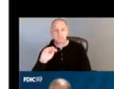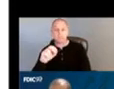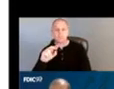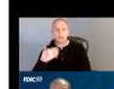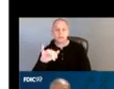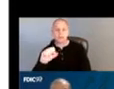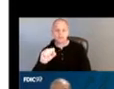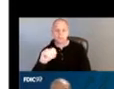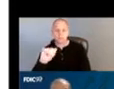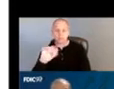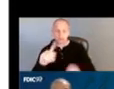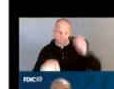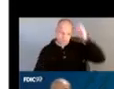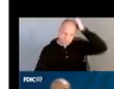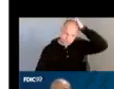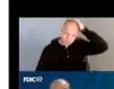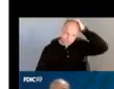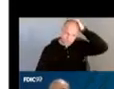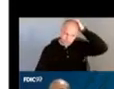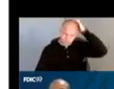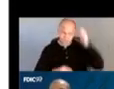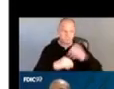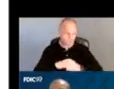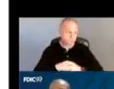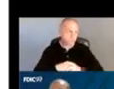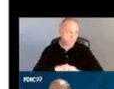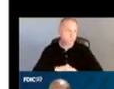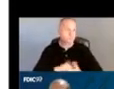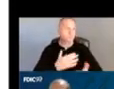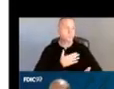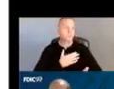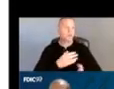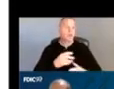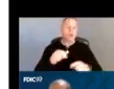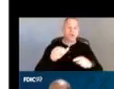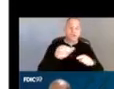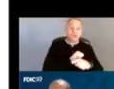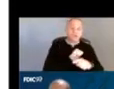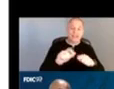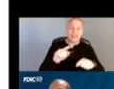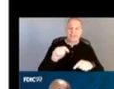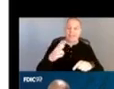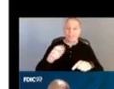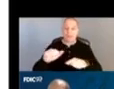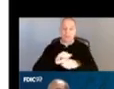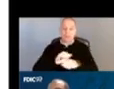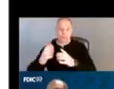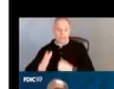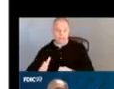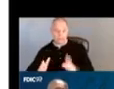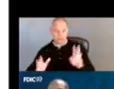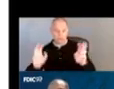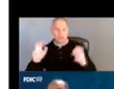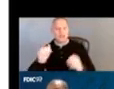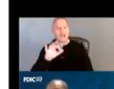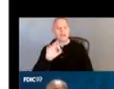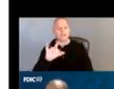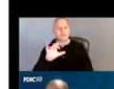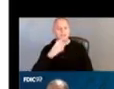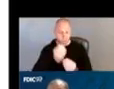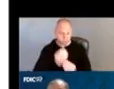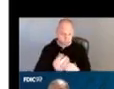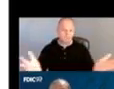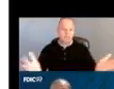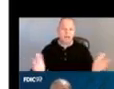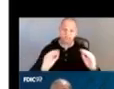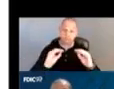Our Money Smart train the trainer program is how we provide training to instructors